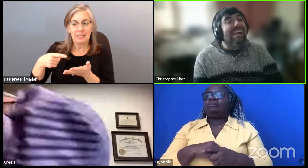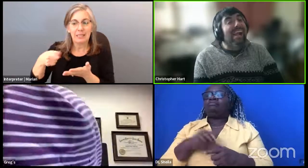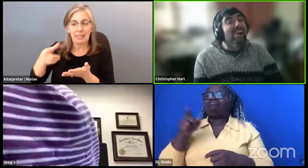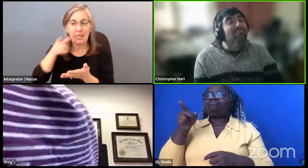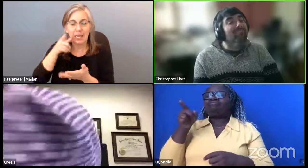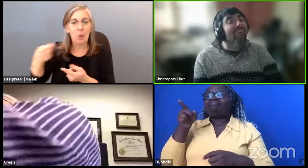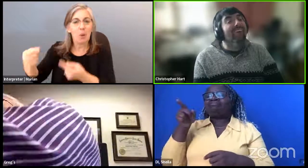in Boston.